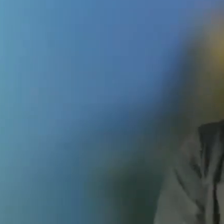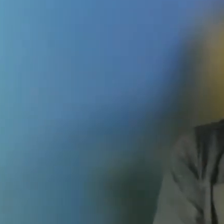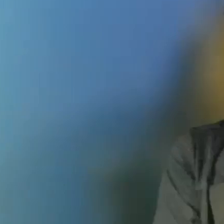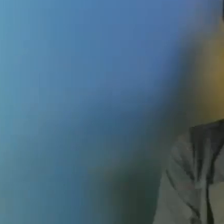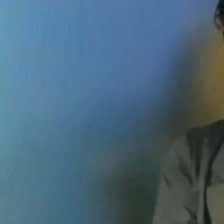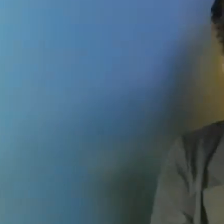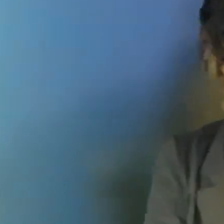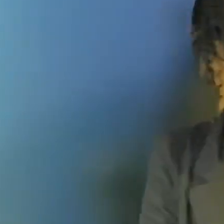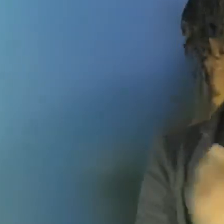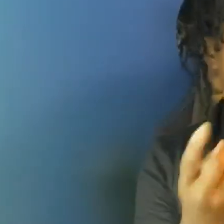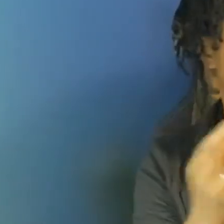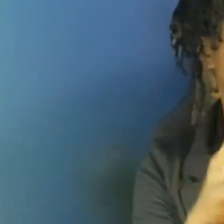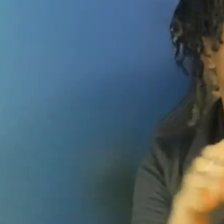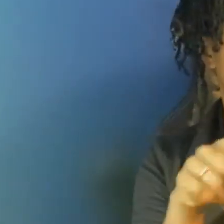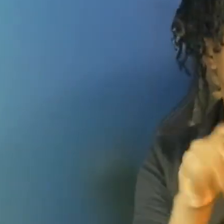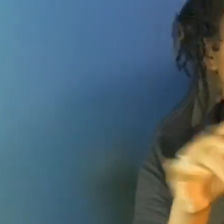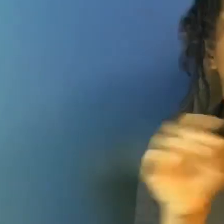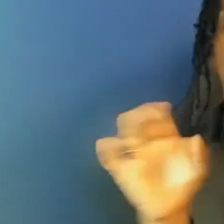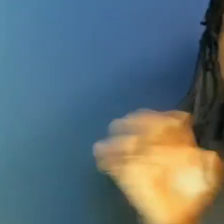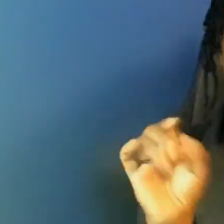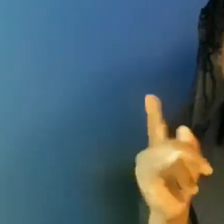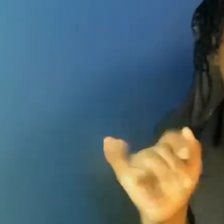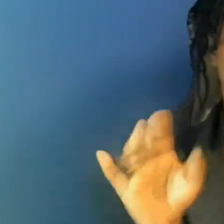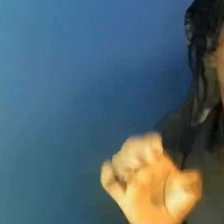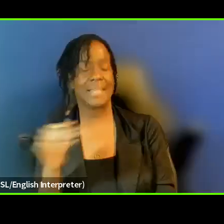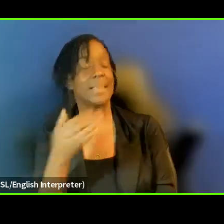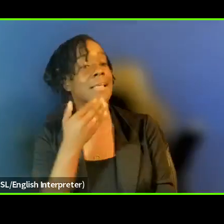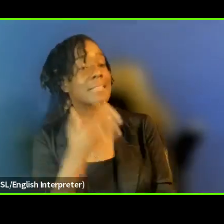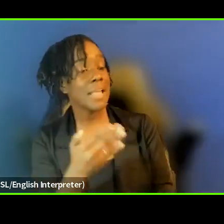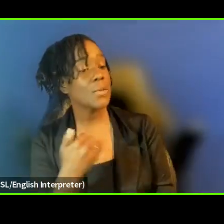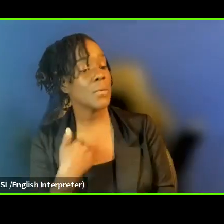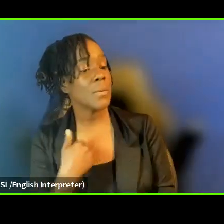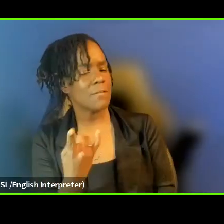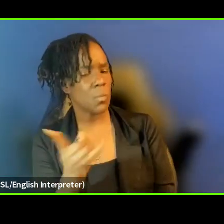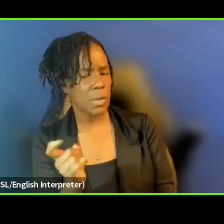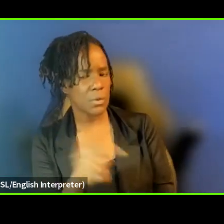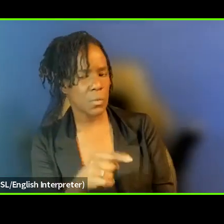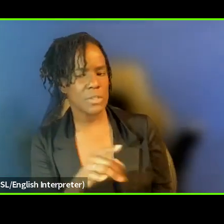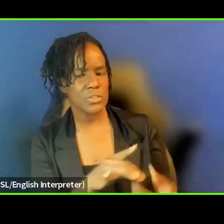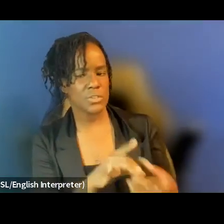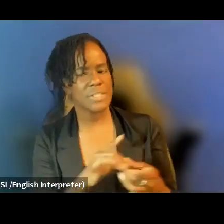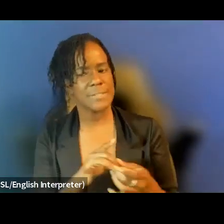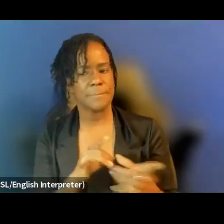partnership with our community as a part of everything from design to implementation to policy development. So thank you. I'm happy to take